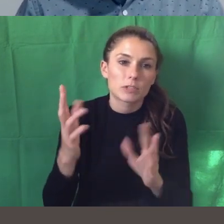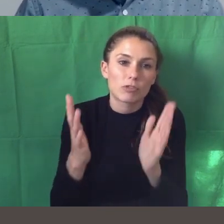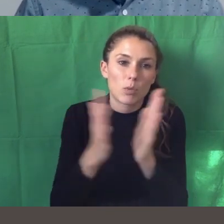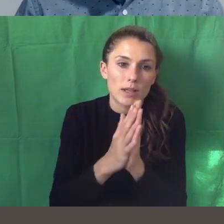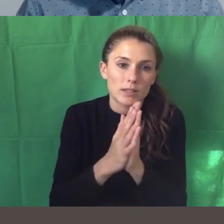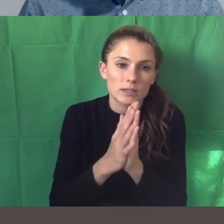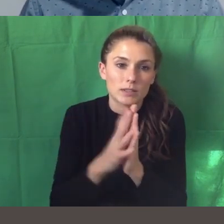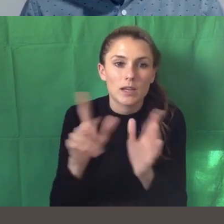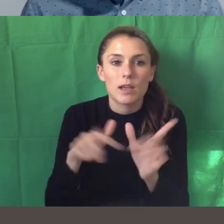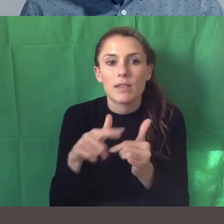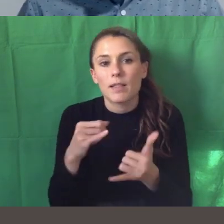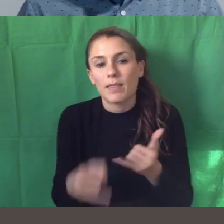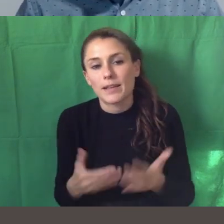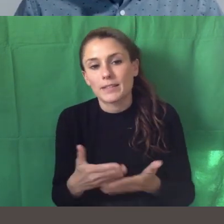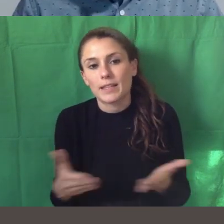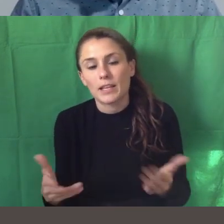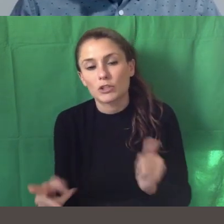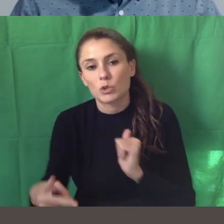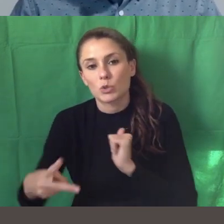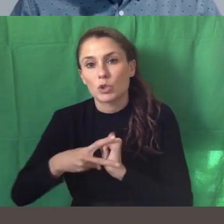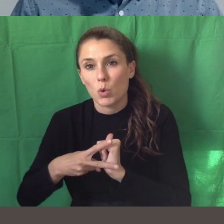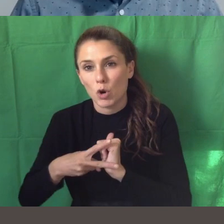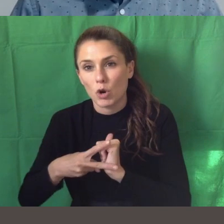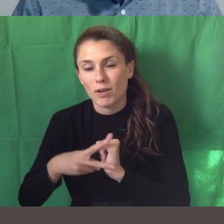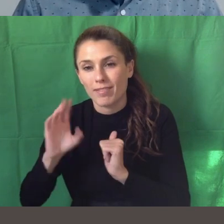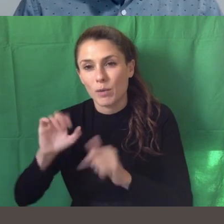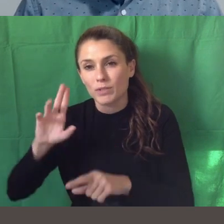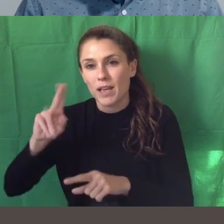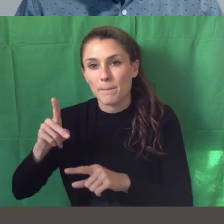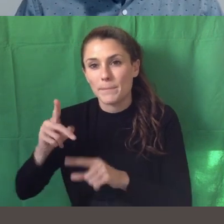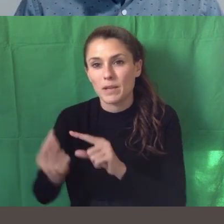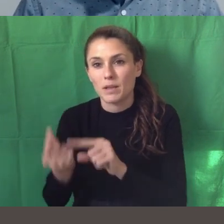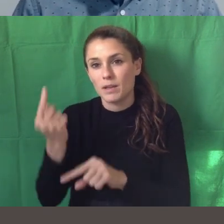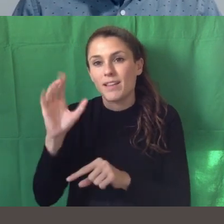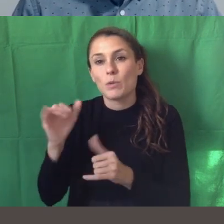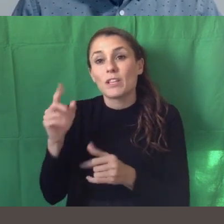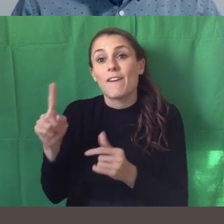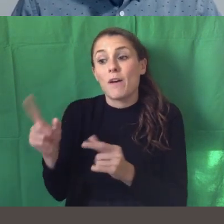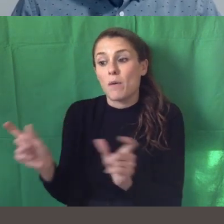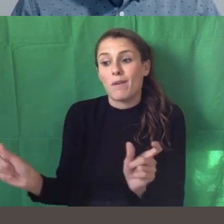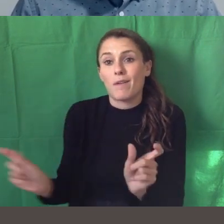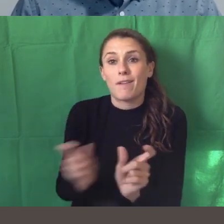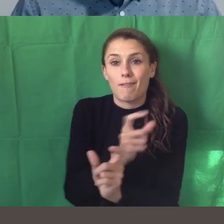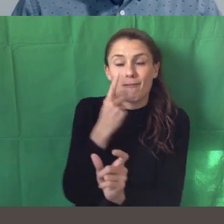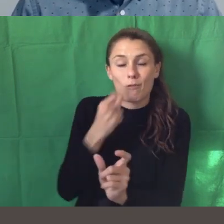And the last thing it does is stores the name up. Well, that was the first thing we wrote out.